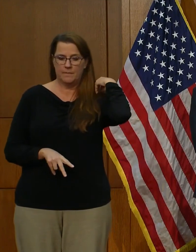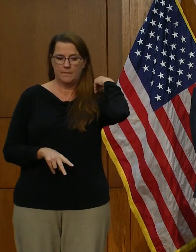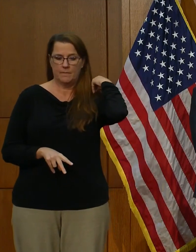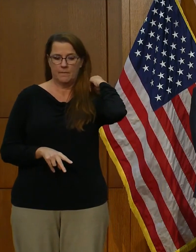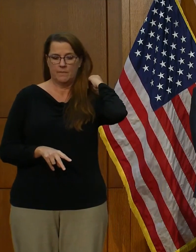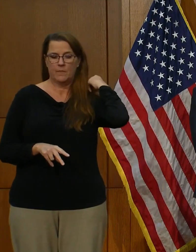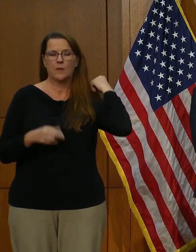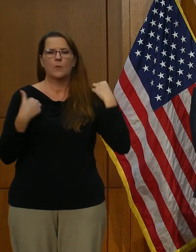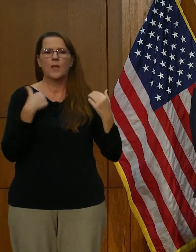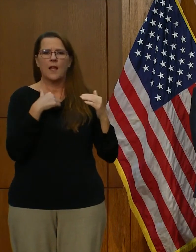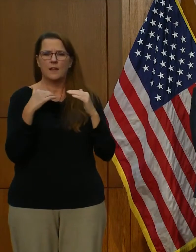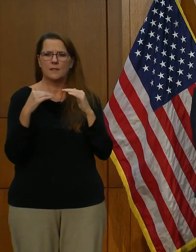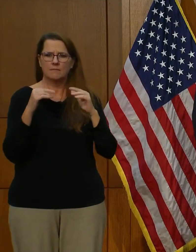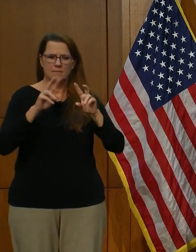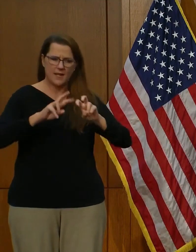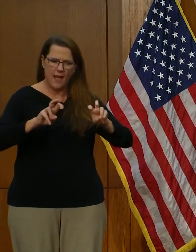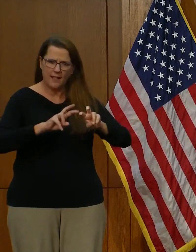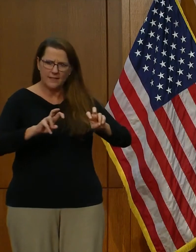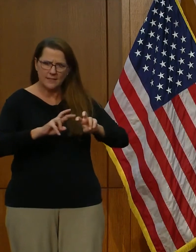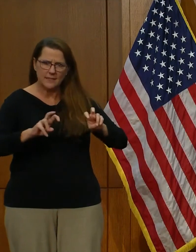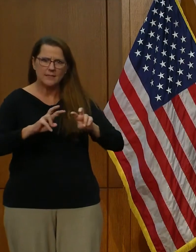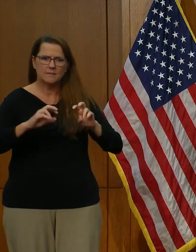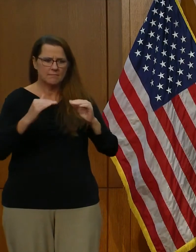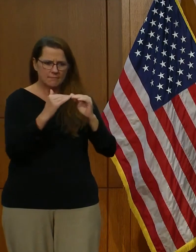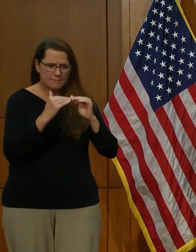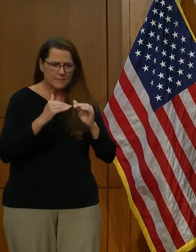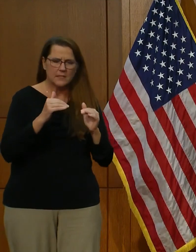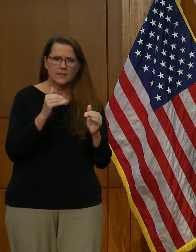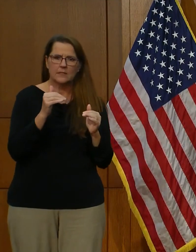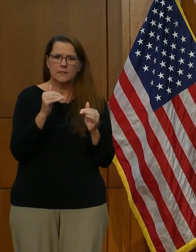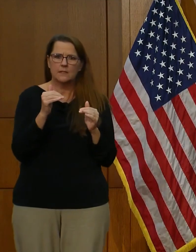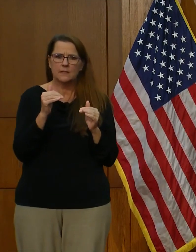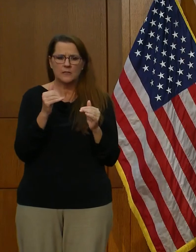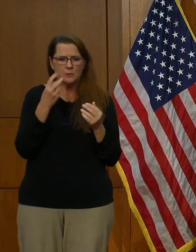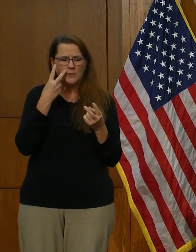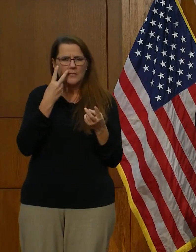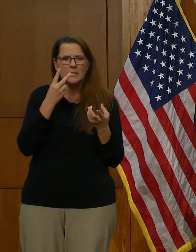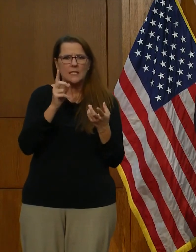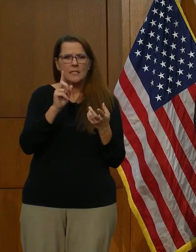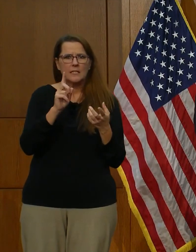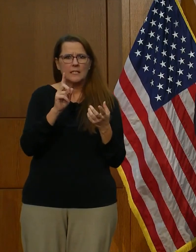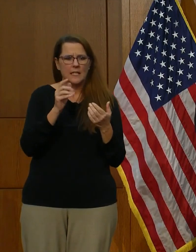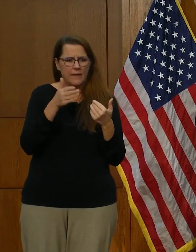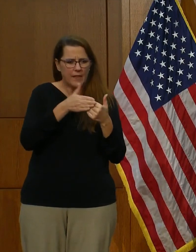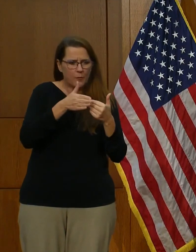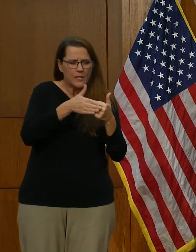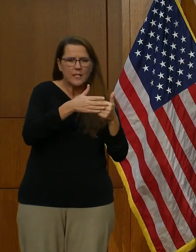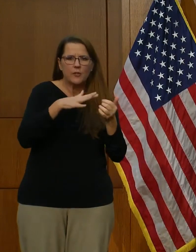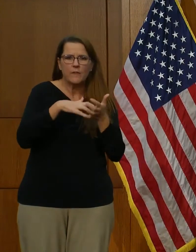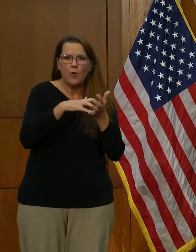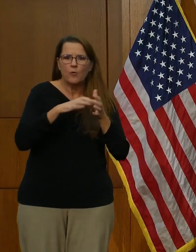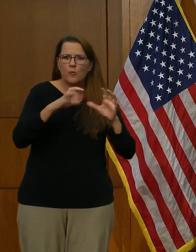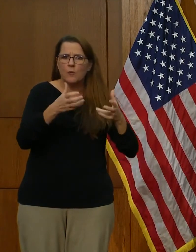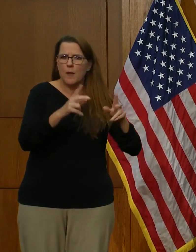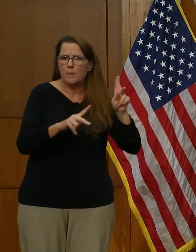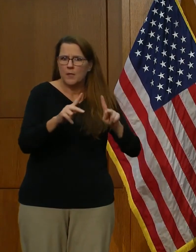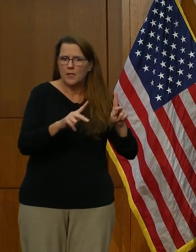HAD. AH, AN EQUITY ANALYSIS TO